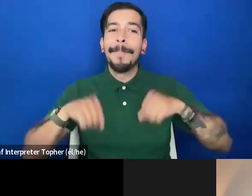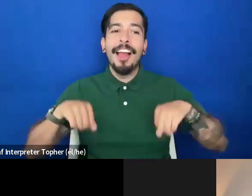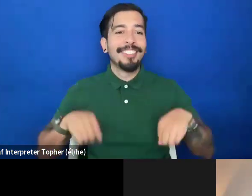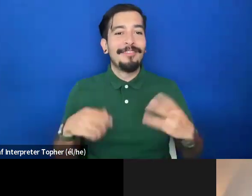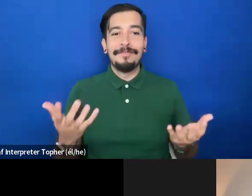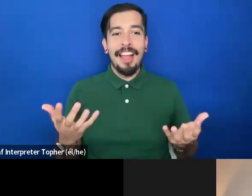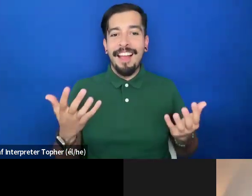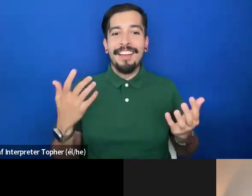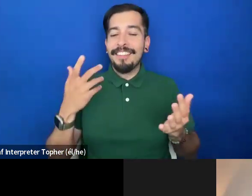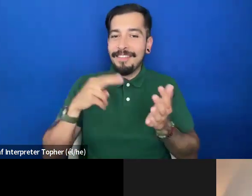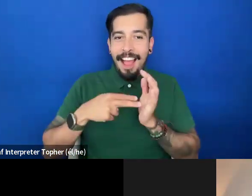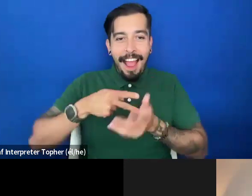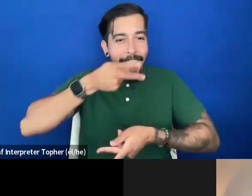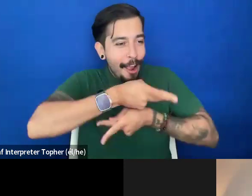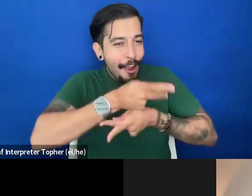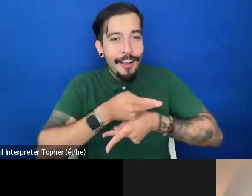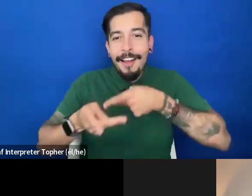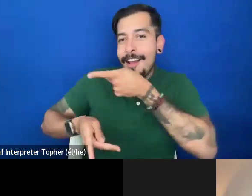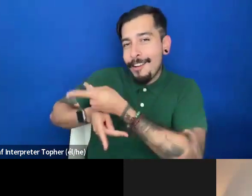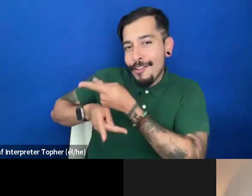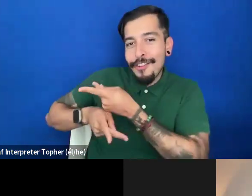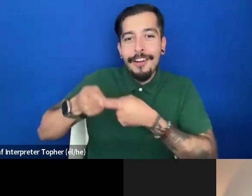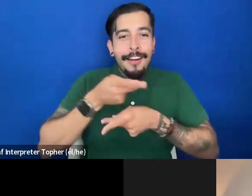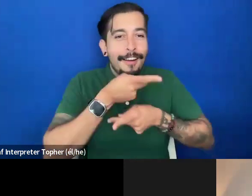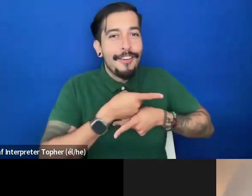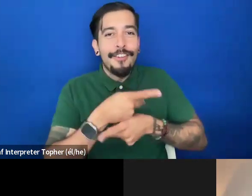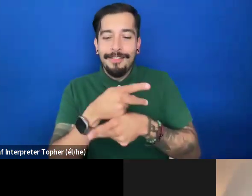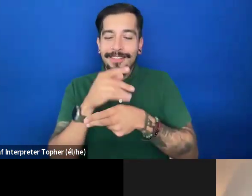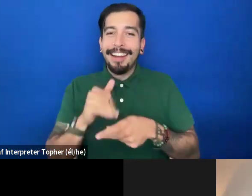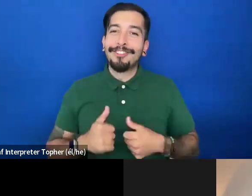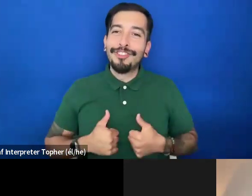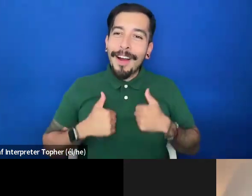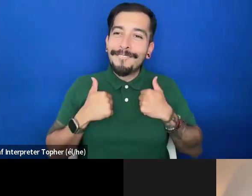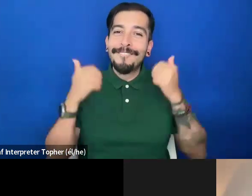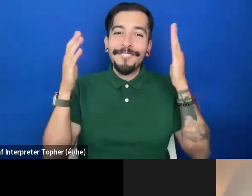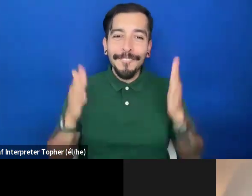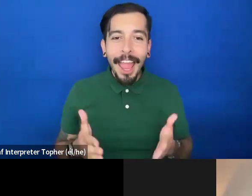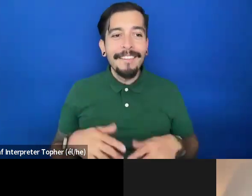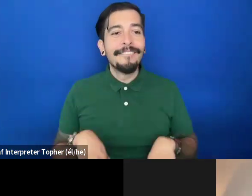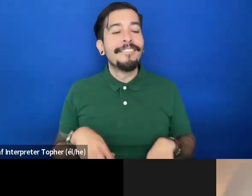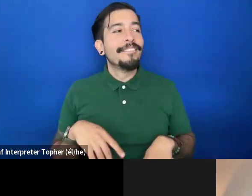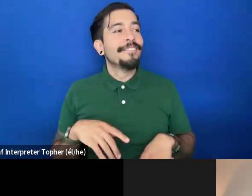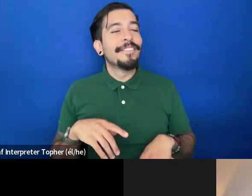is absolutely necessary and absolutely connected to disability justice.